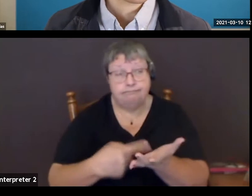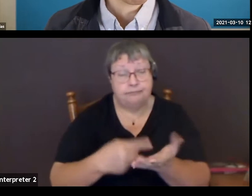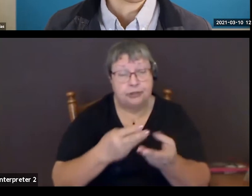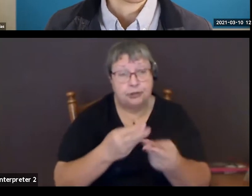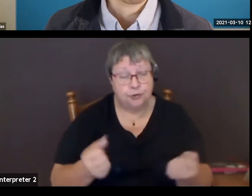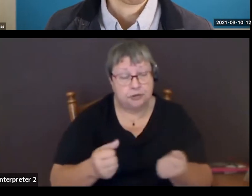That's policy.